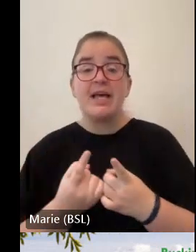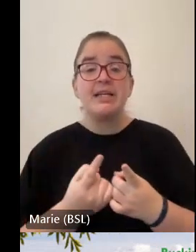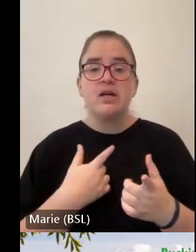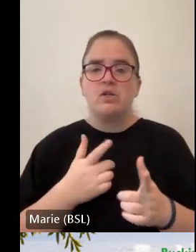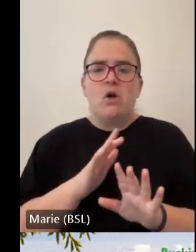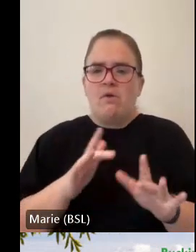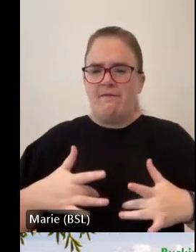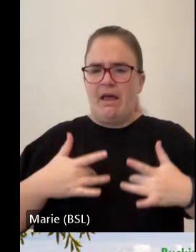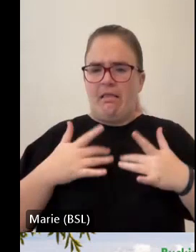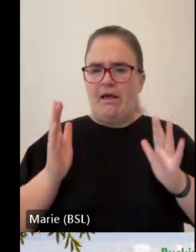Don't be rushed.